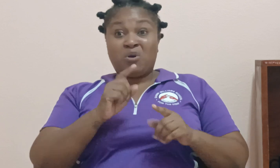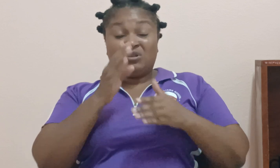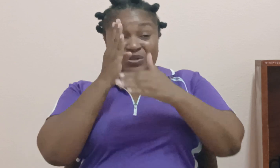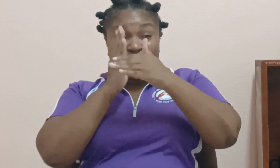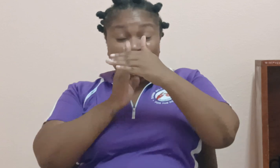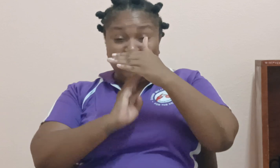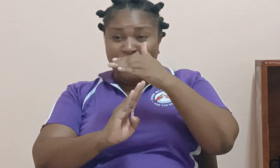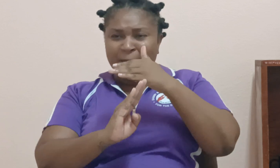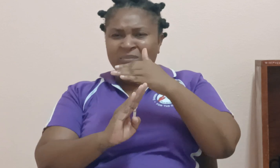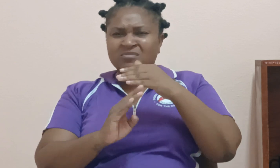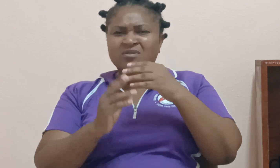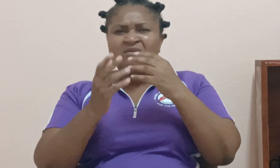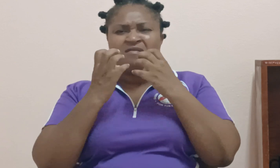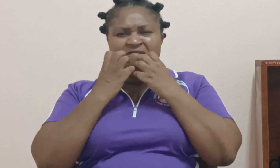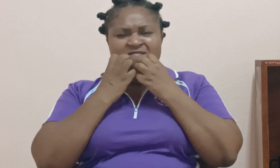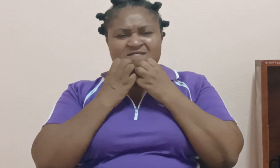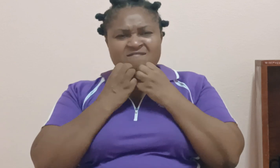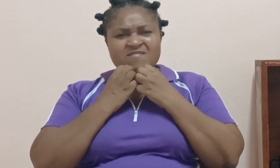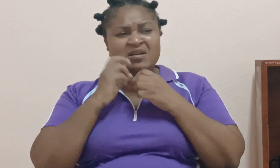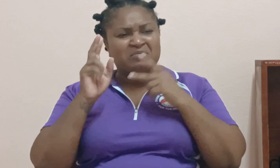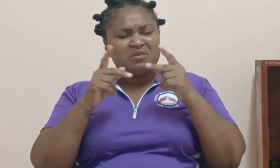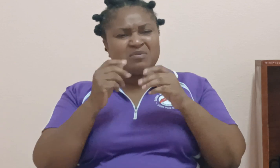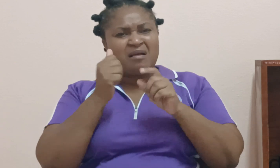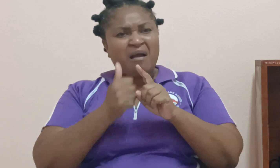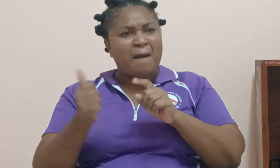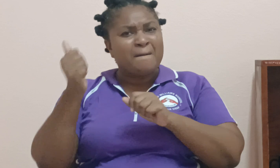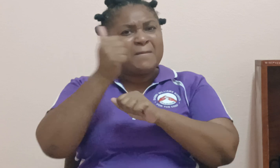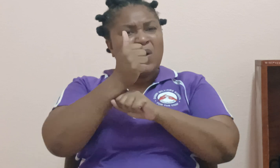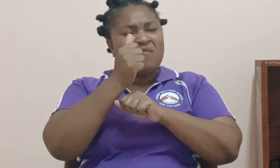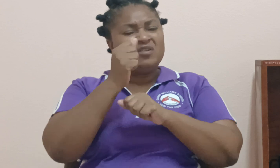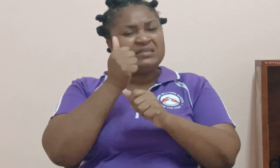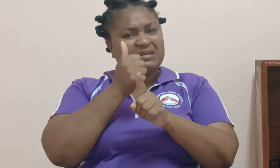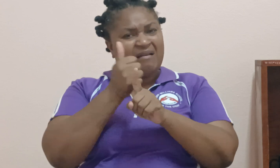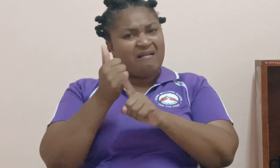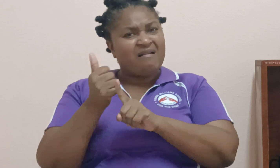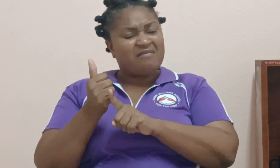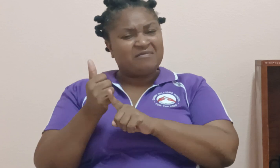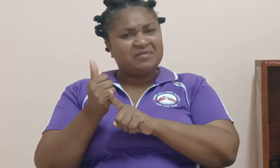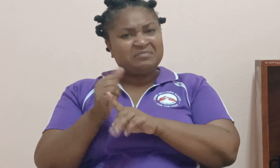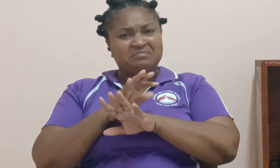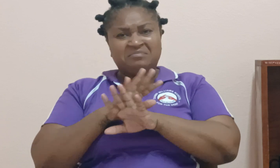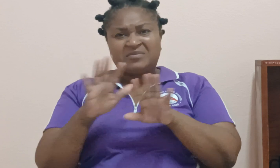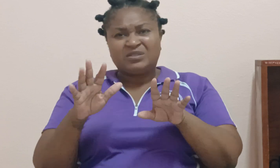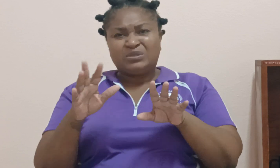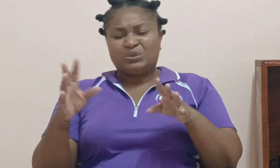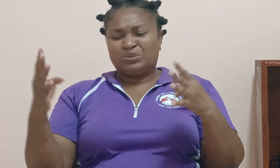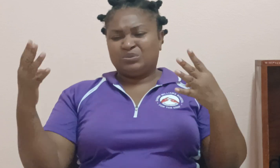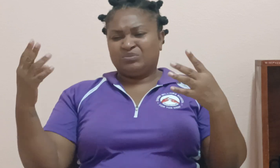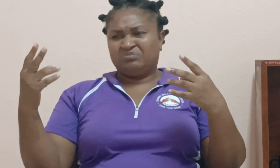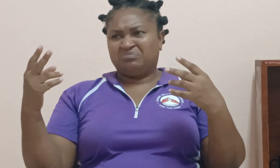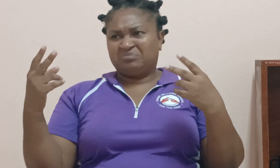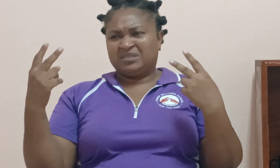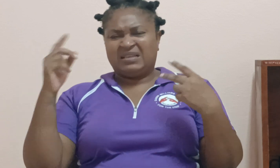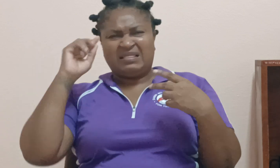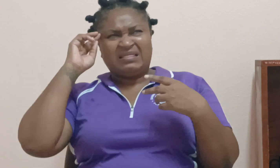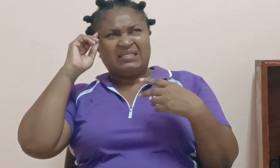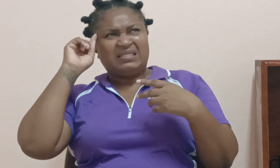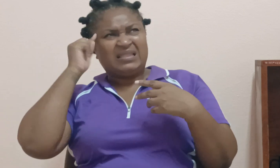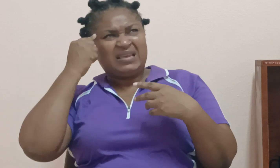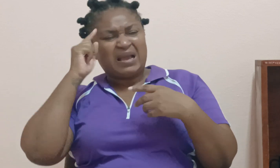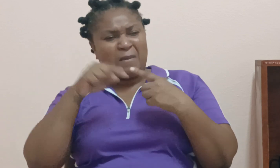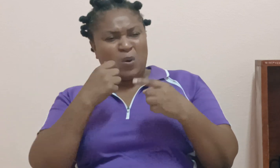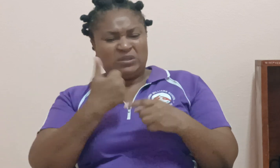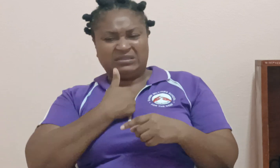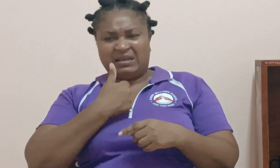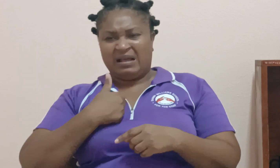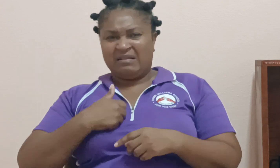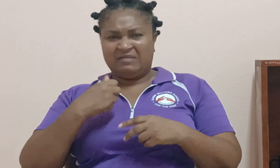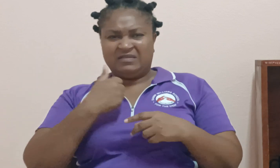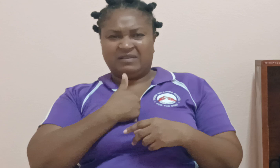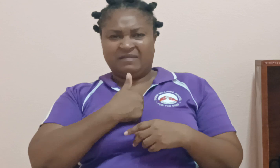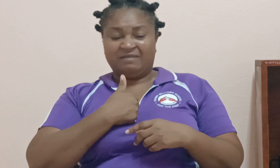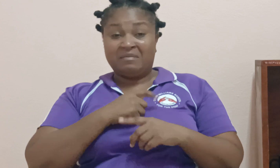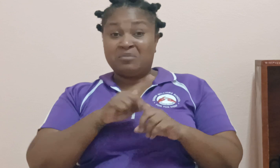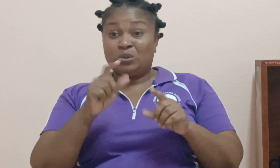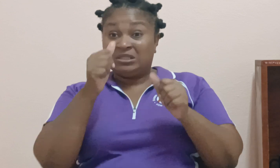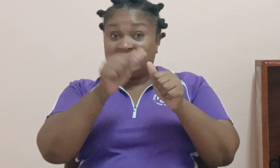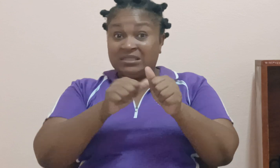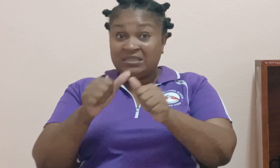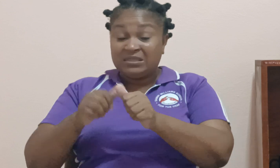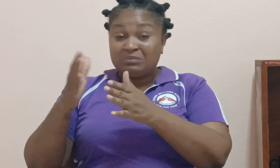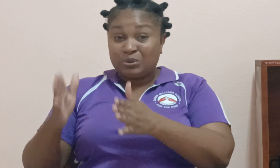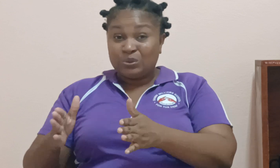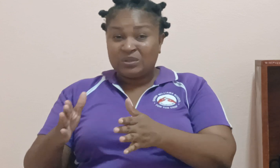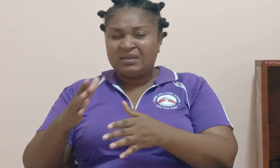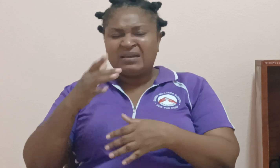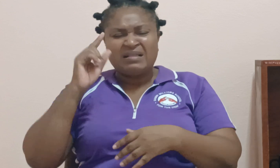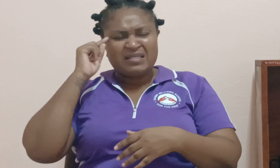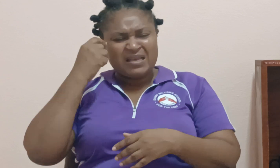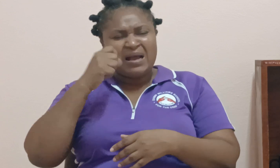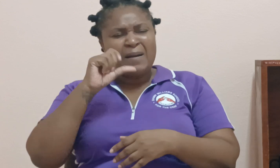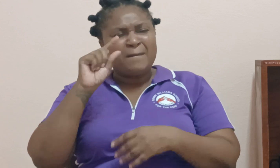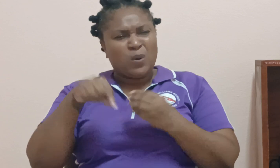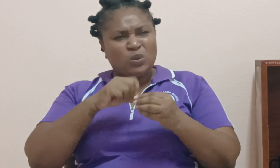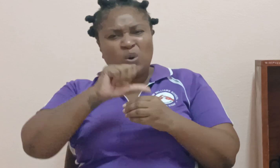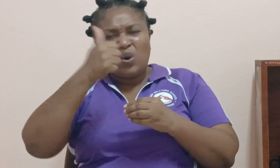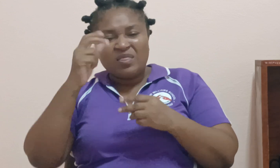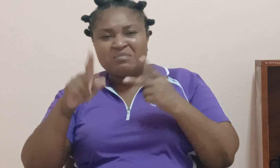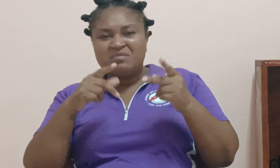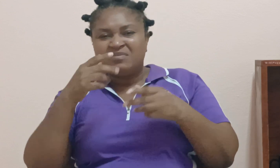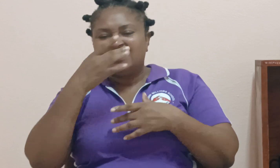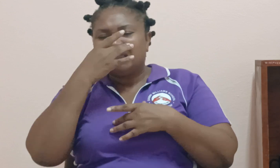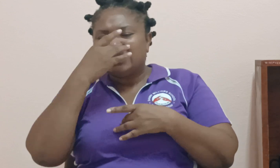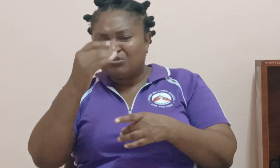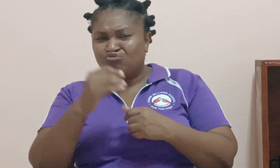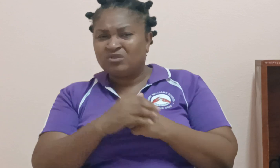yourselves, 4 not looking to your own interests but each of you to the interests of the others.